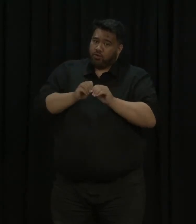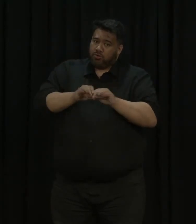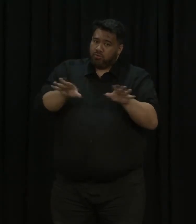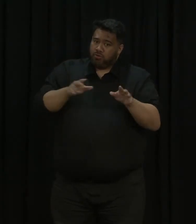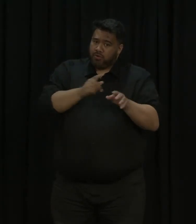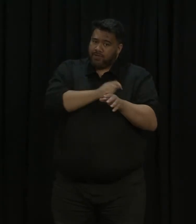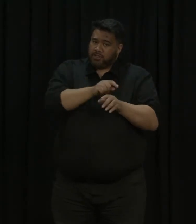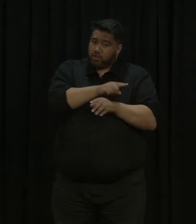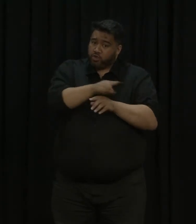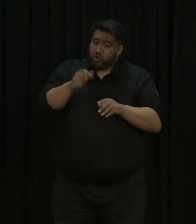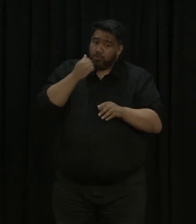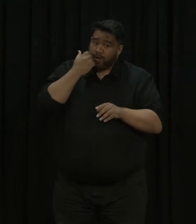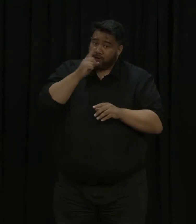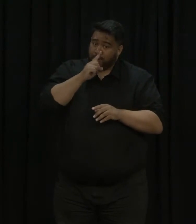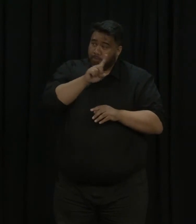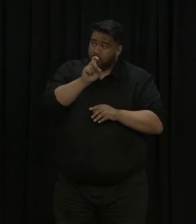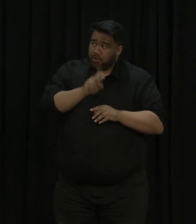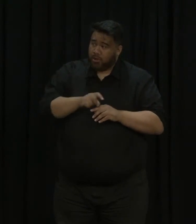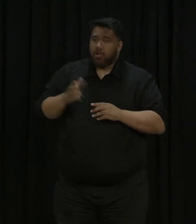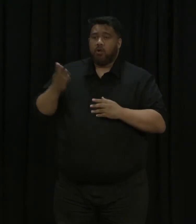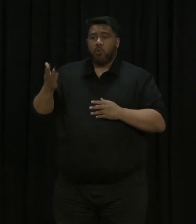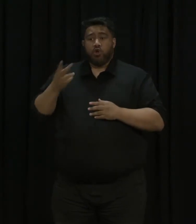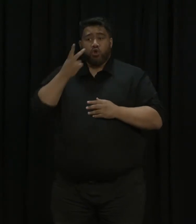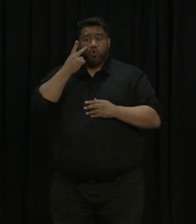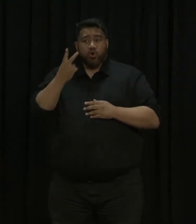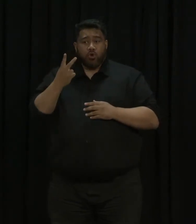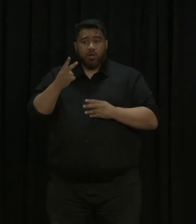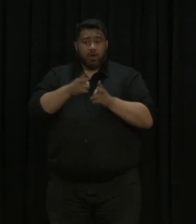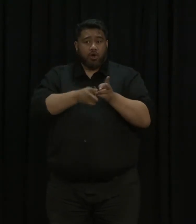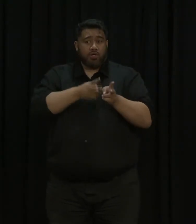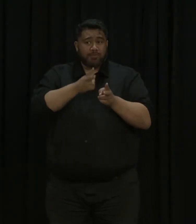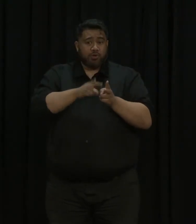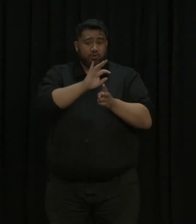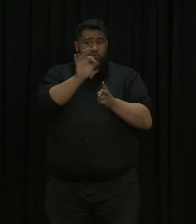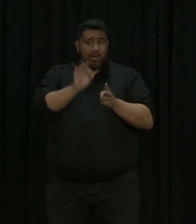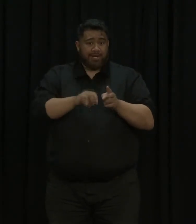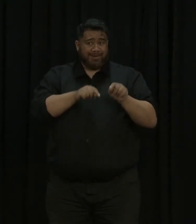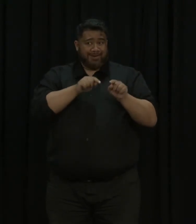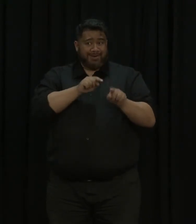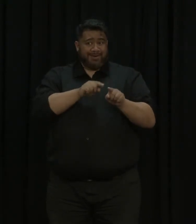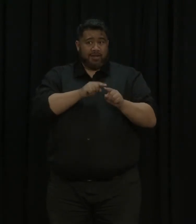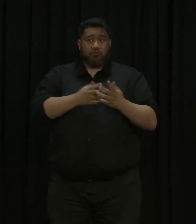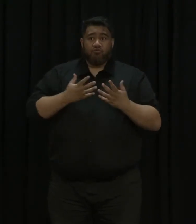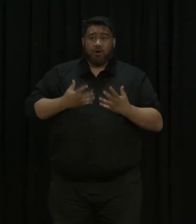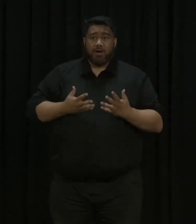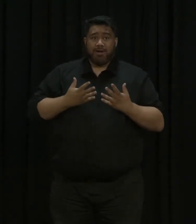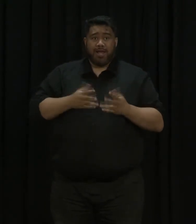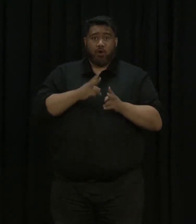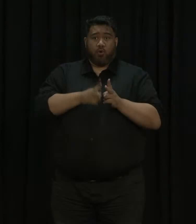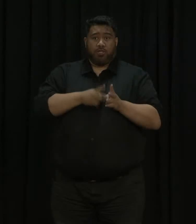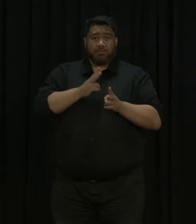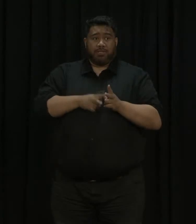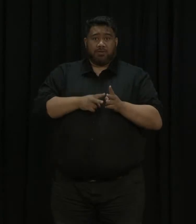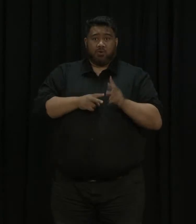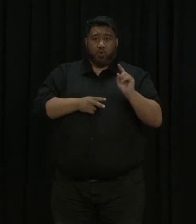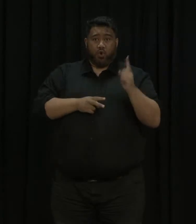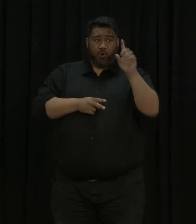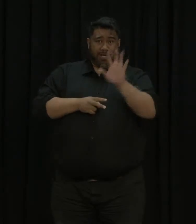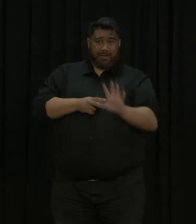any lessons? -- vaccine rollout.